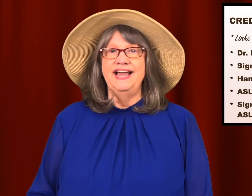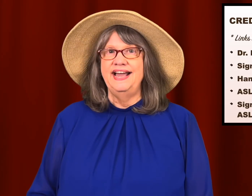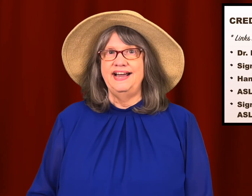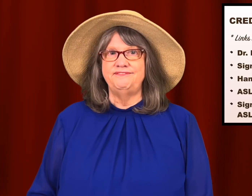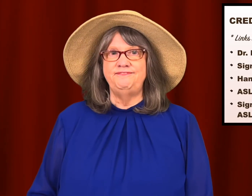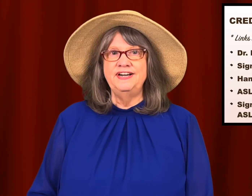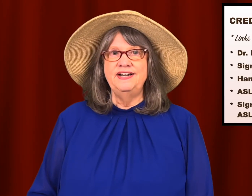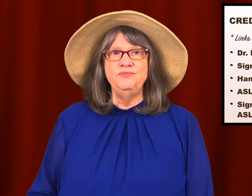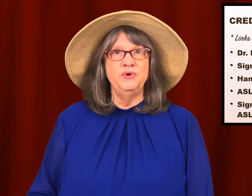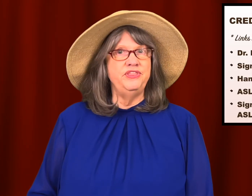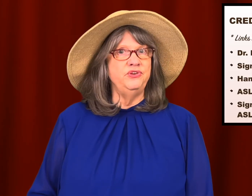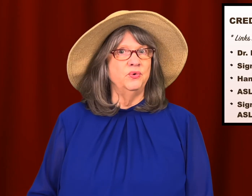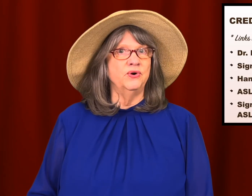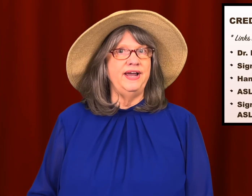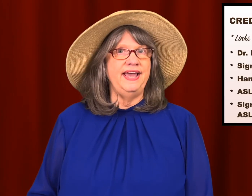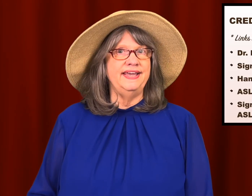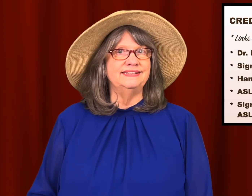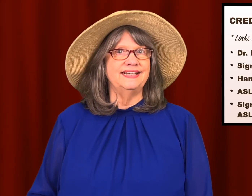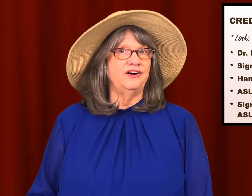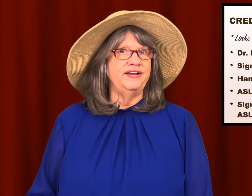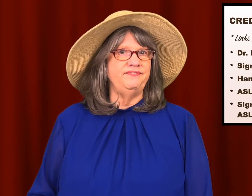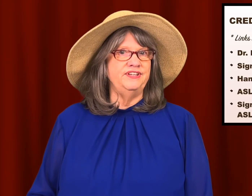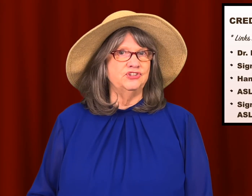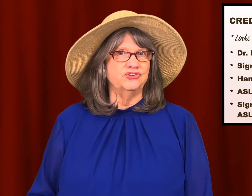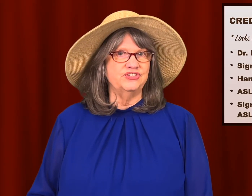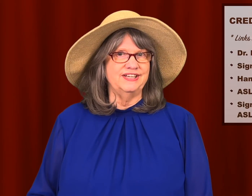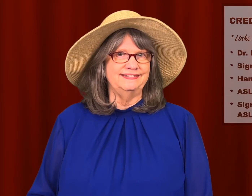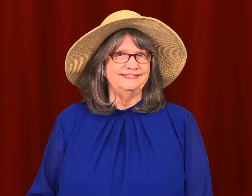Have fun with your ASL adventures! 🤙